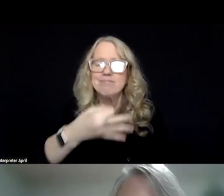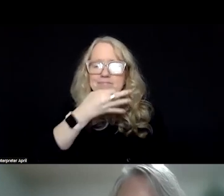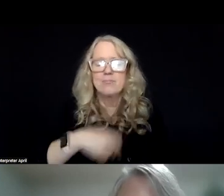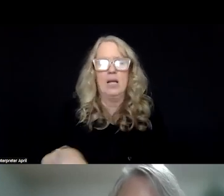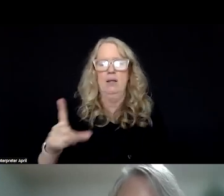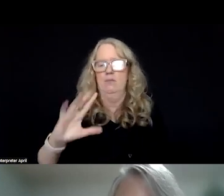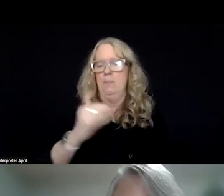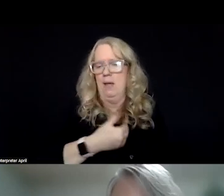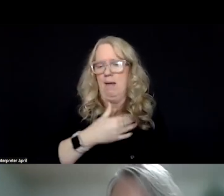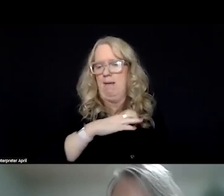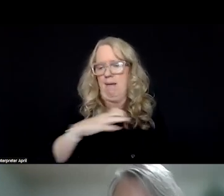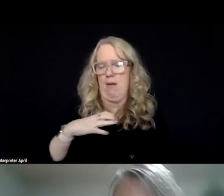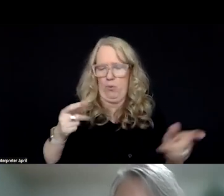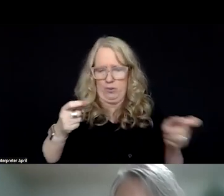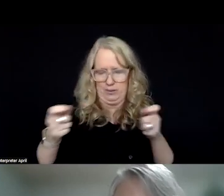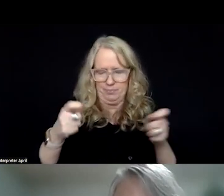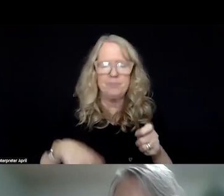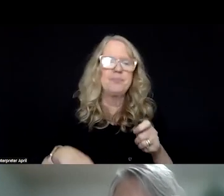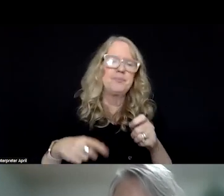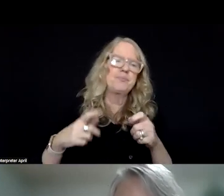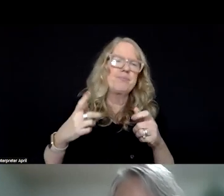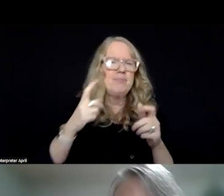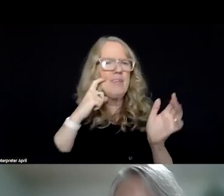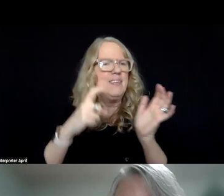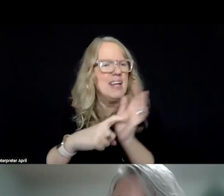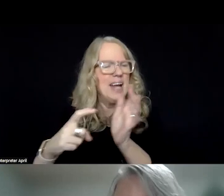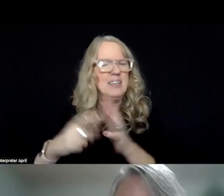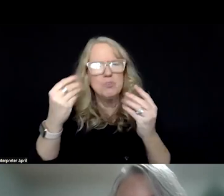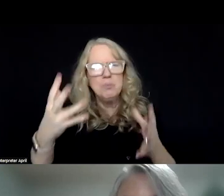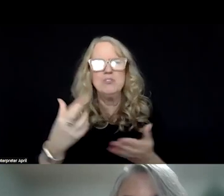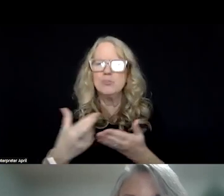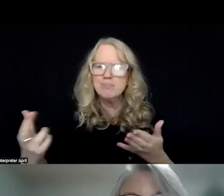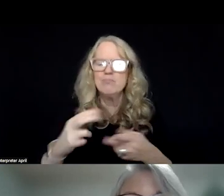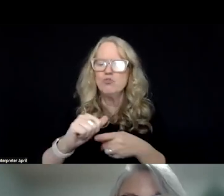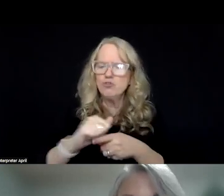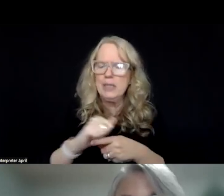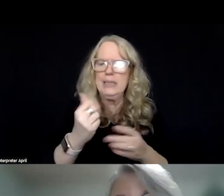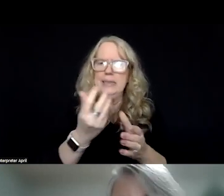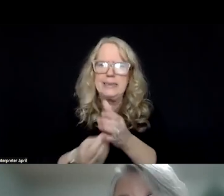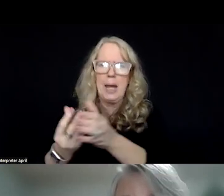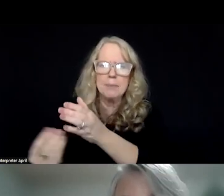COMMITTEE AND IDENTIFYING INFORMATION AND RESOURCES AND TRAININGS AND GAPS. THE PIECE THIS AUDIENCE